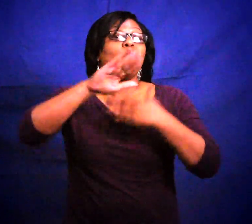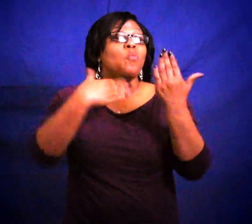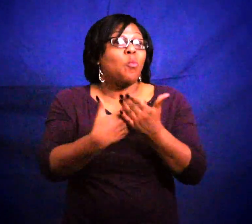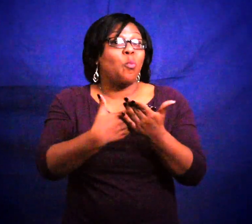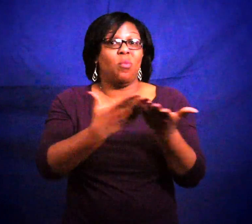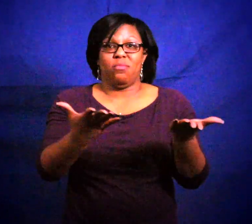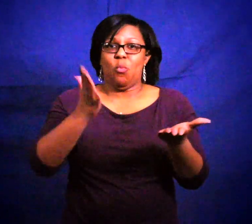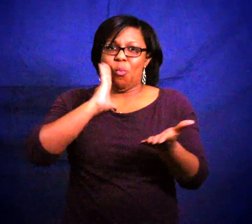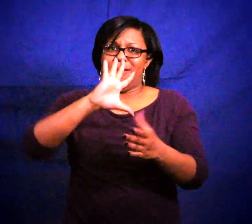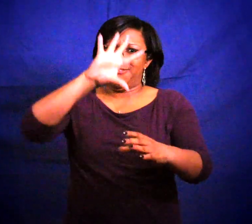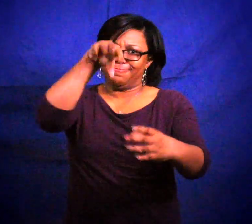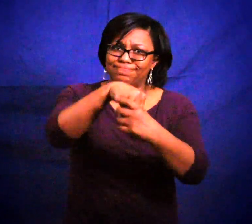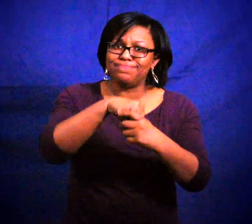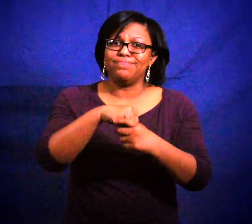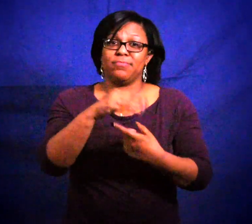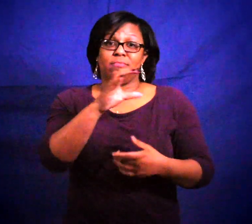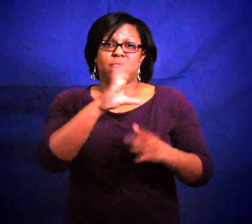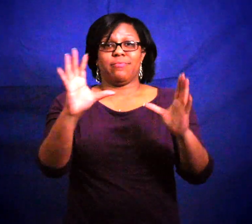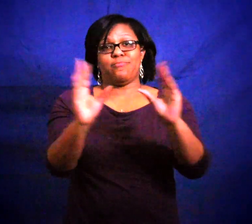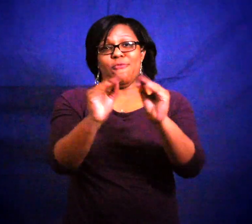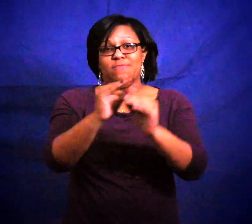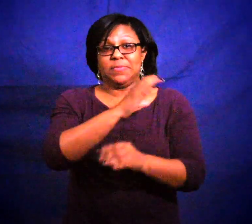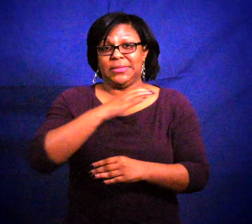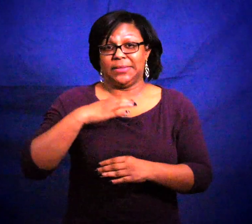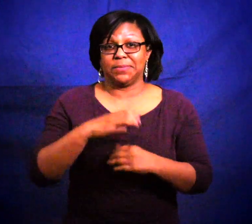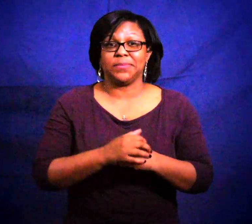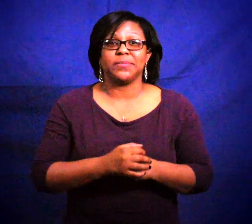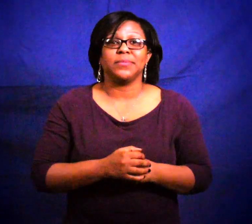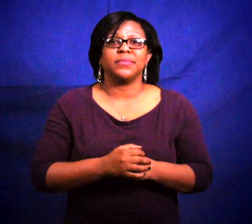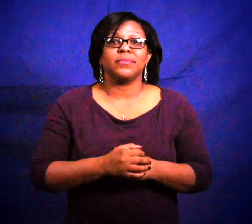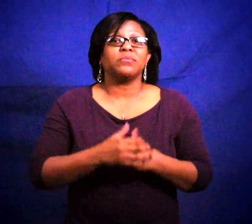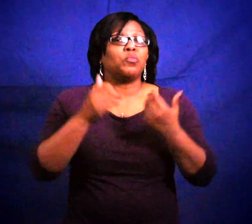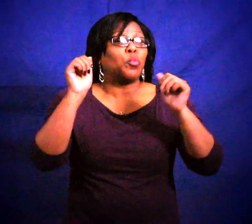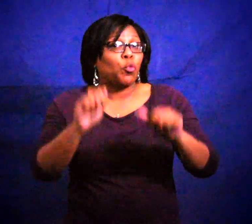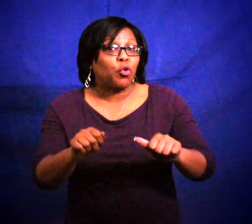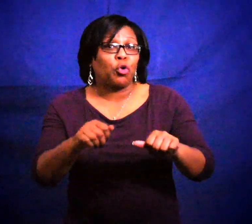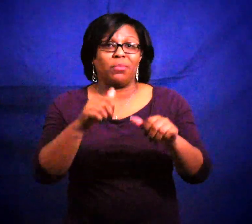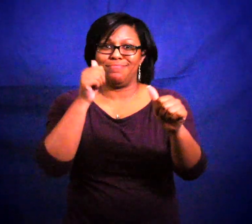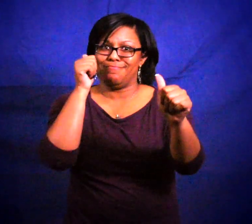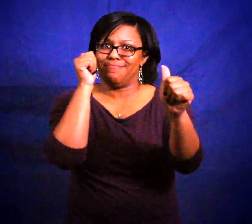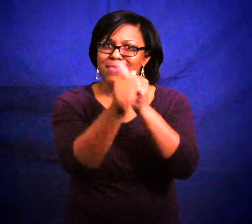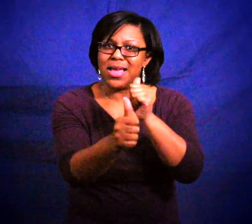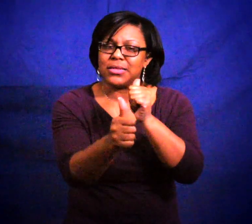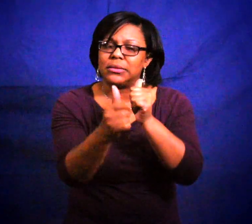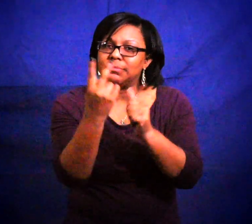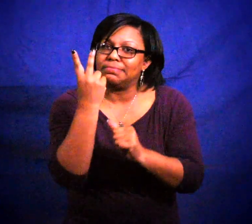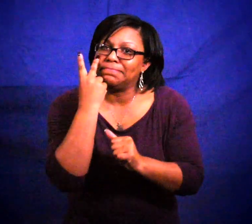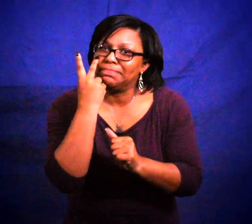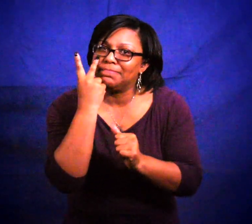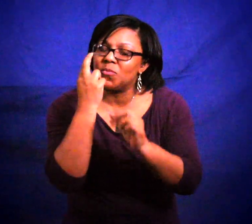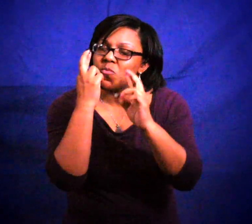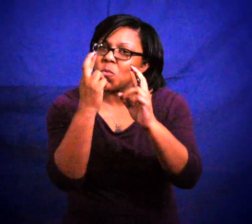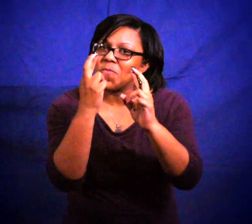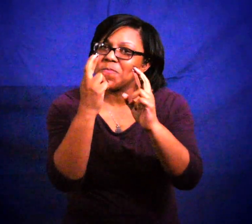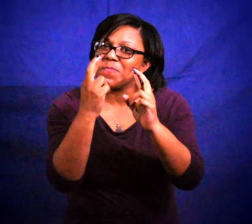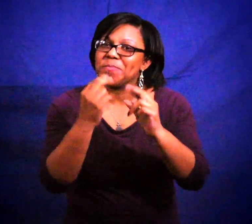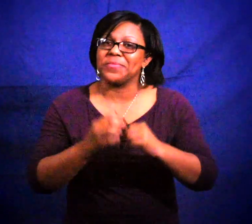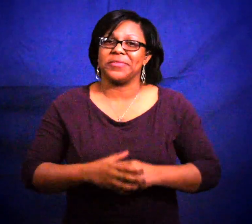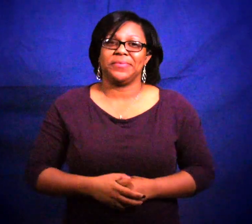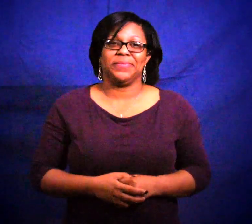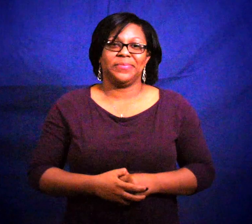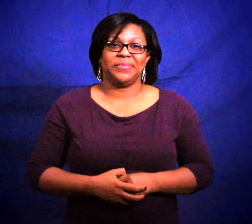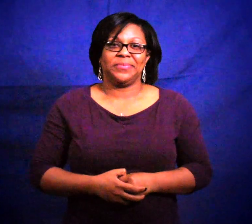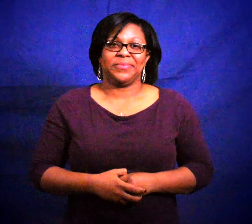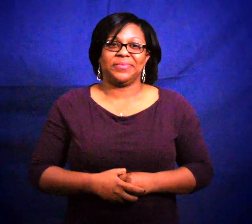All will be part of the conference committee and could still get passed so we are hopeful.